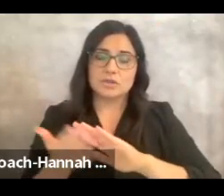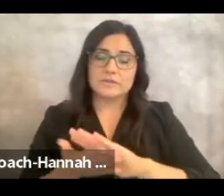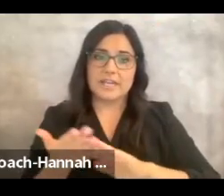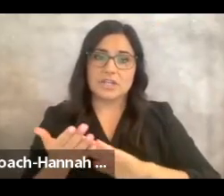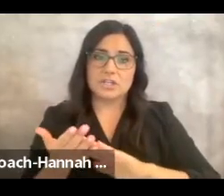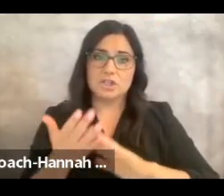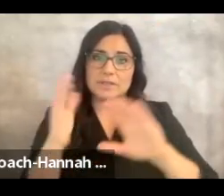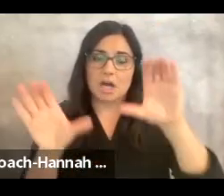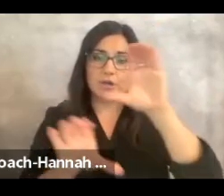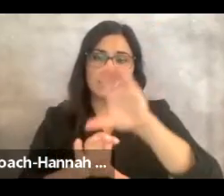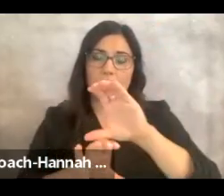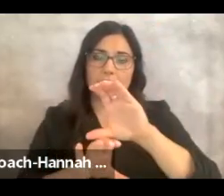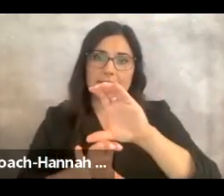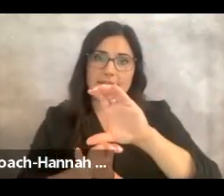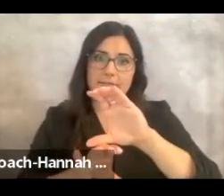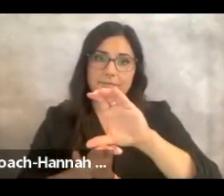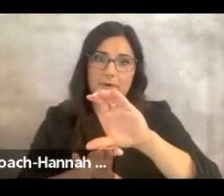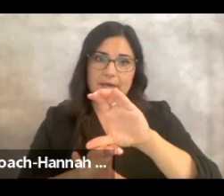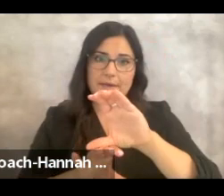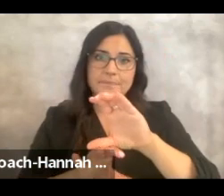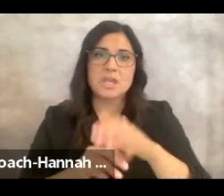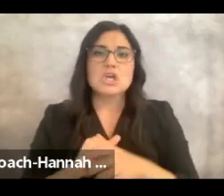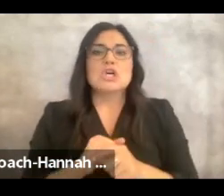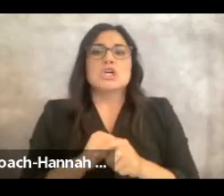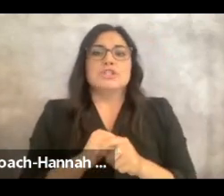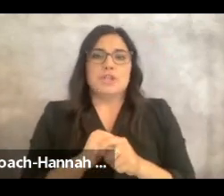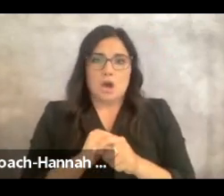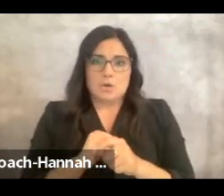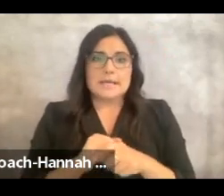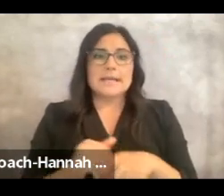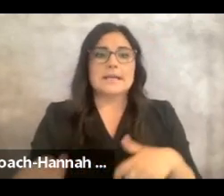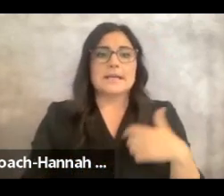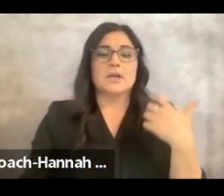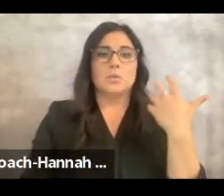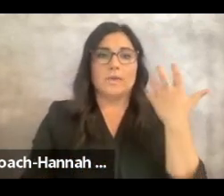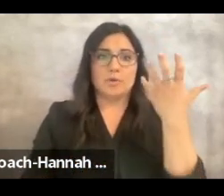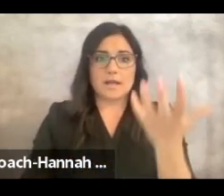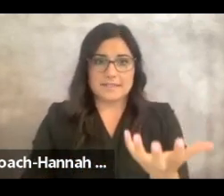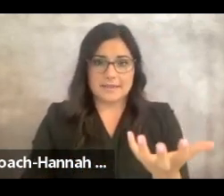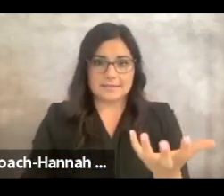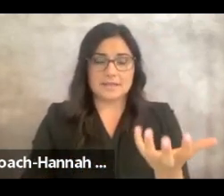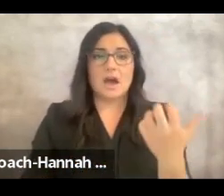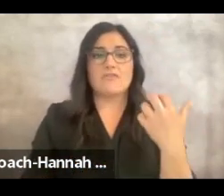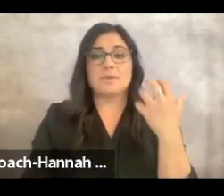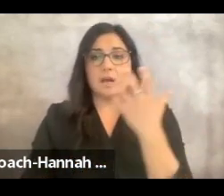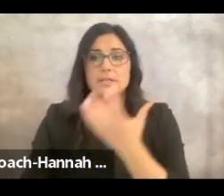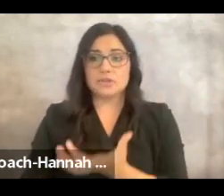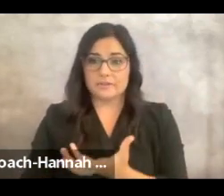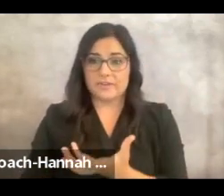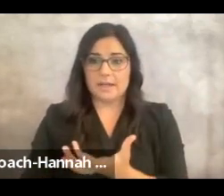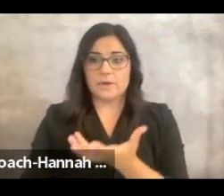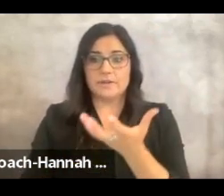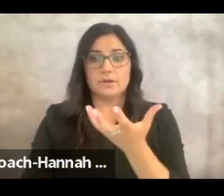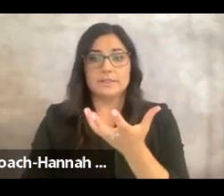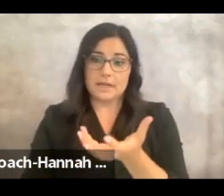certification. So it's under the RID. Okay. So the process of becoming certified whether you're